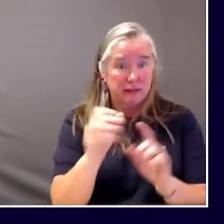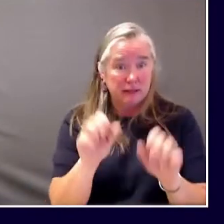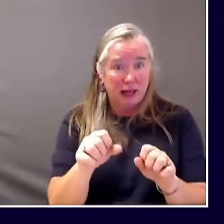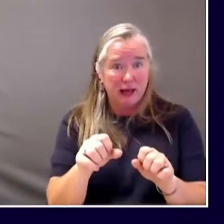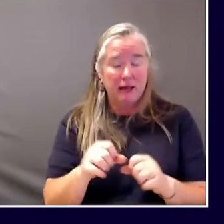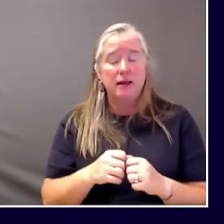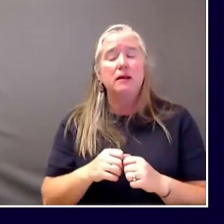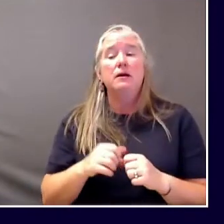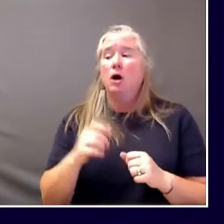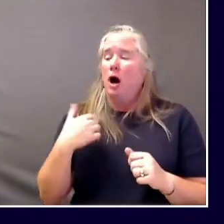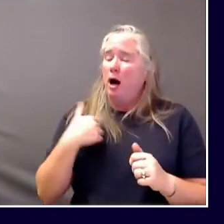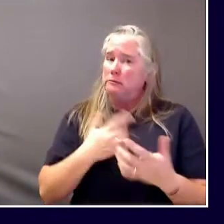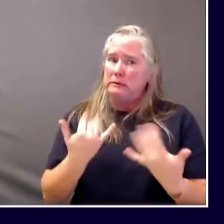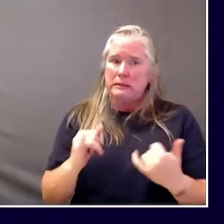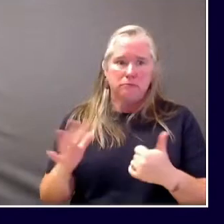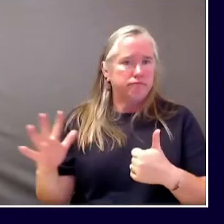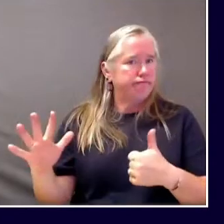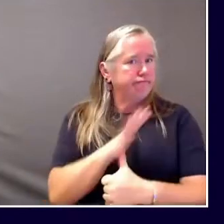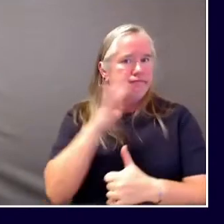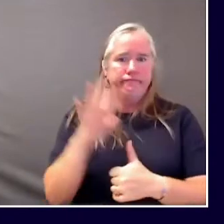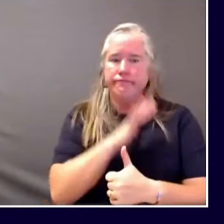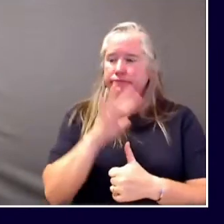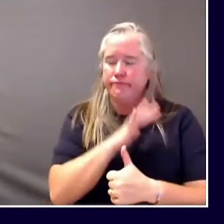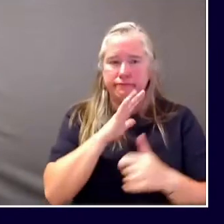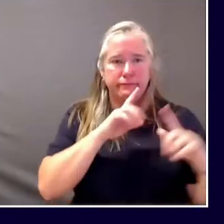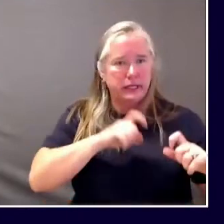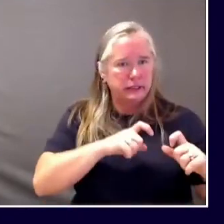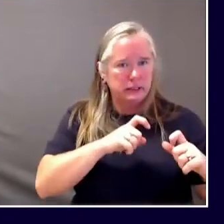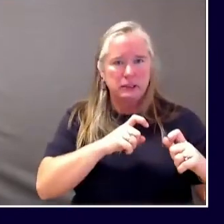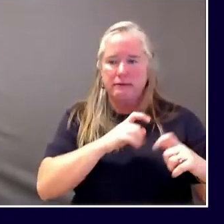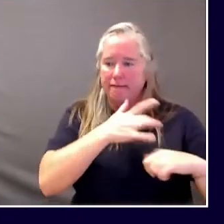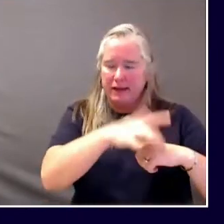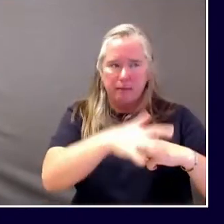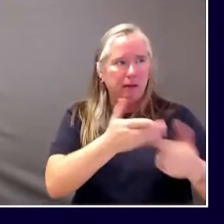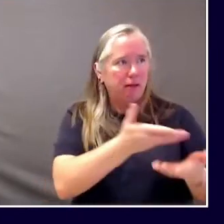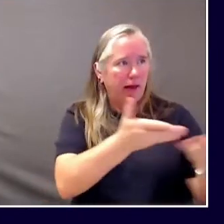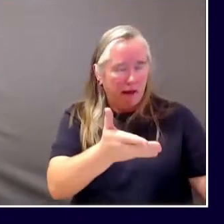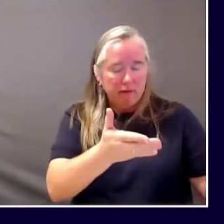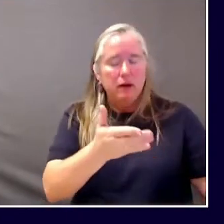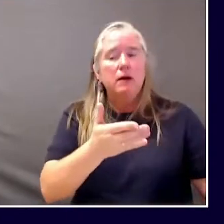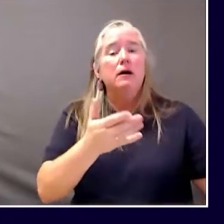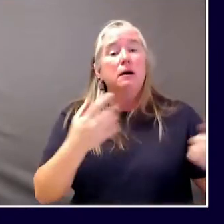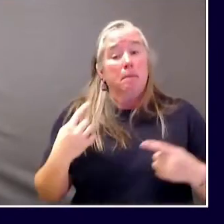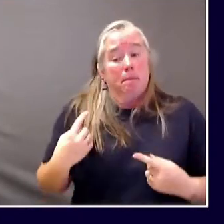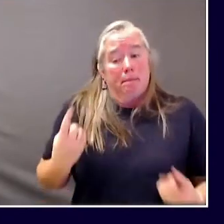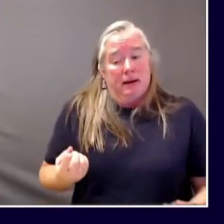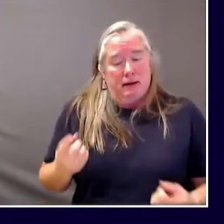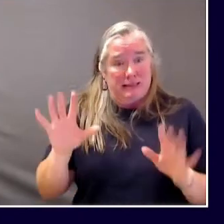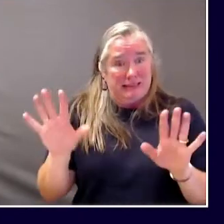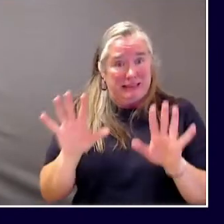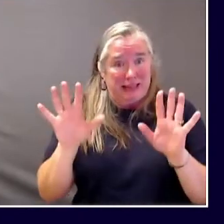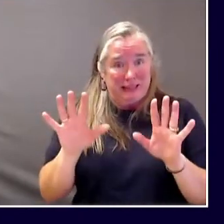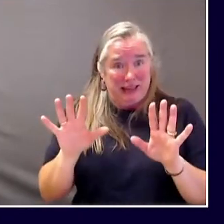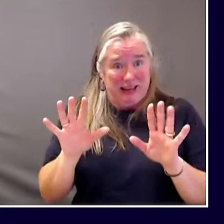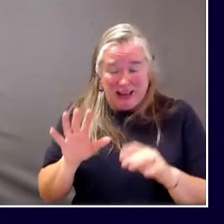as critical as ever but what we're seeing just in the last